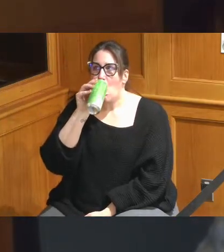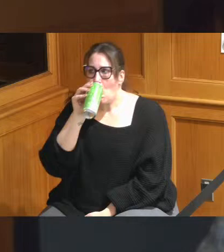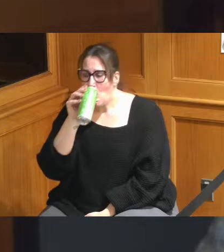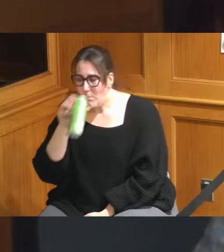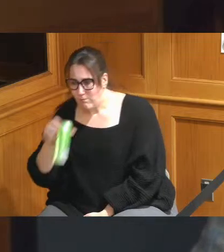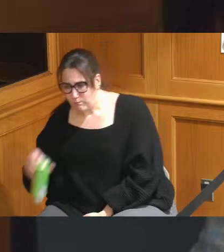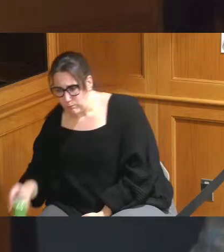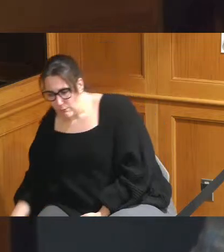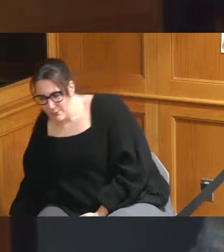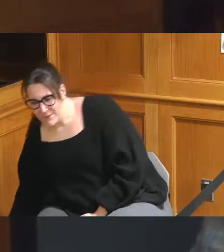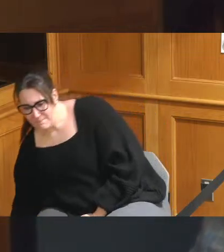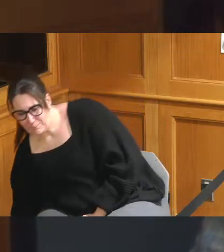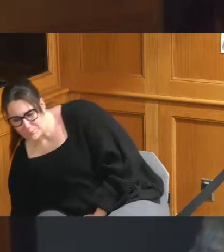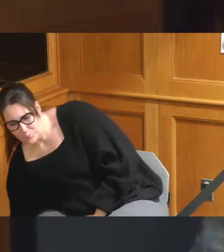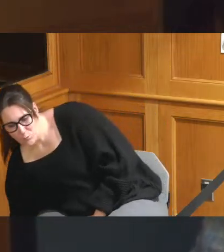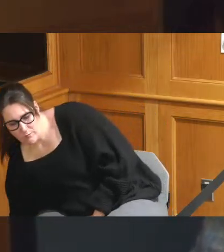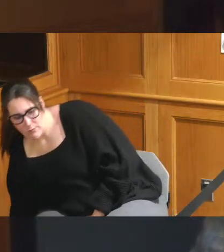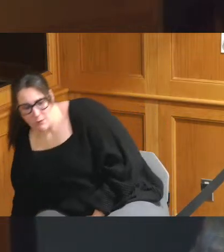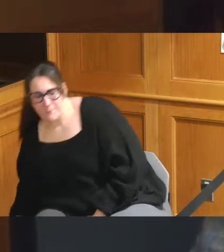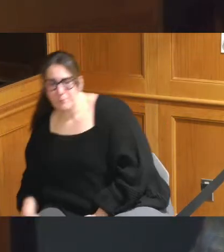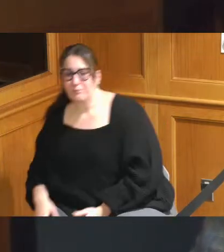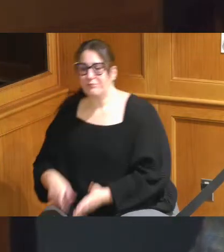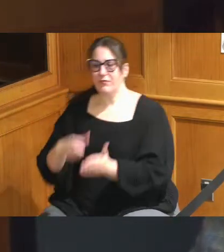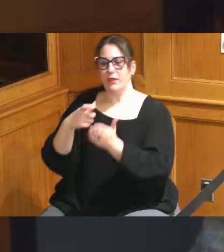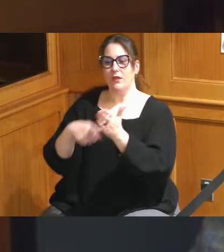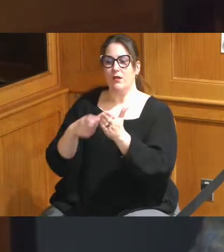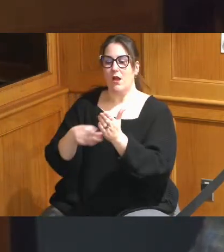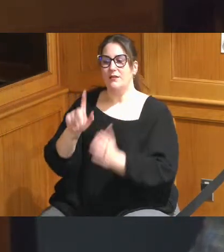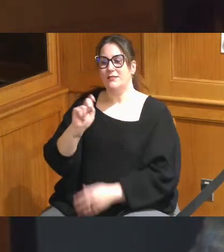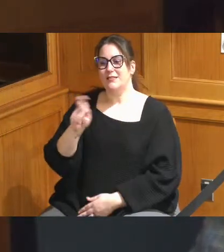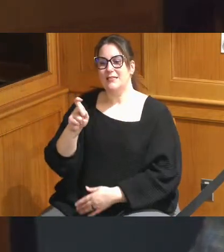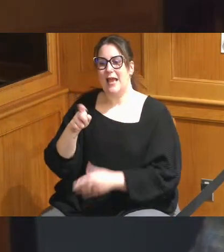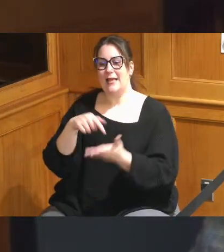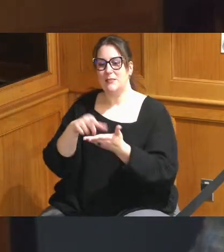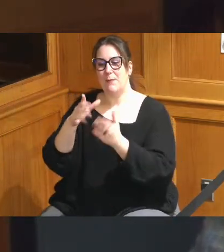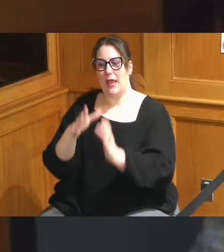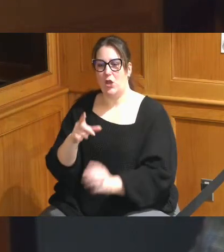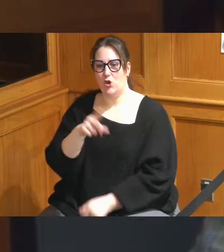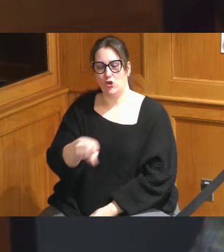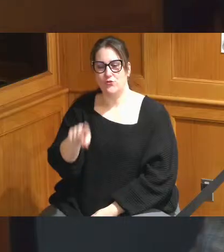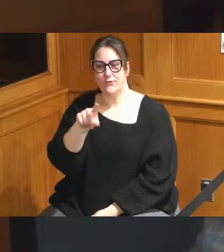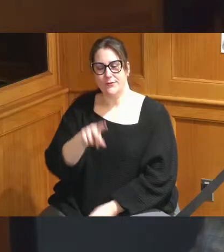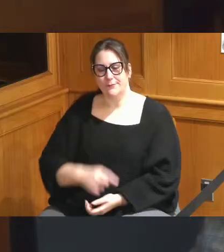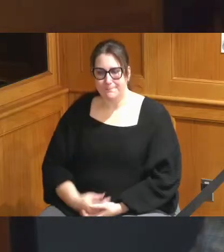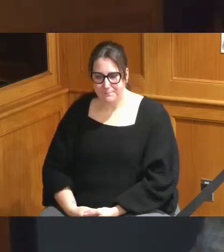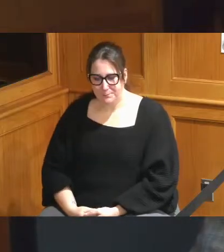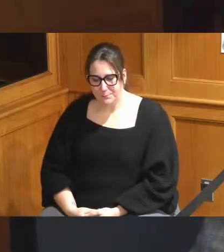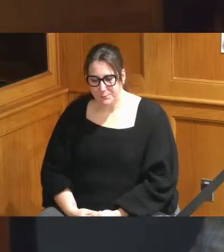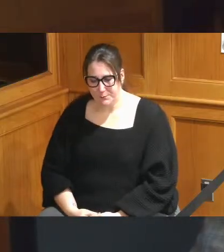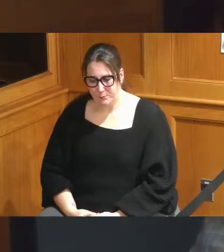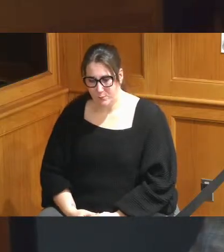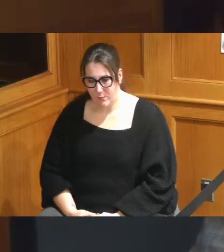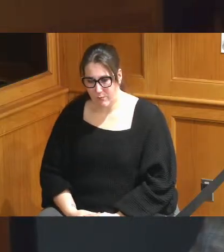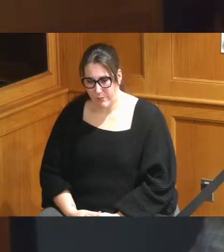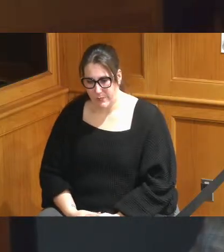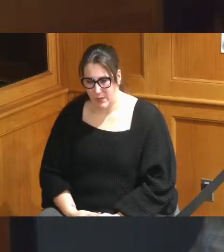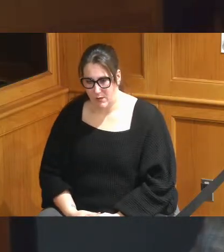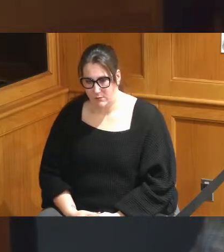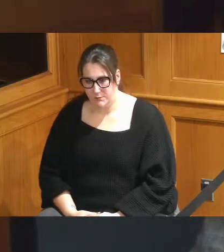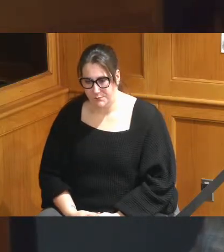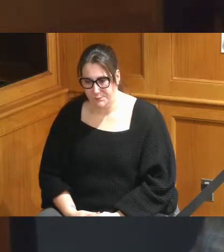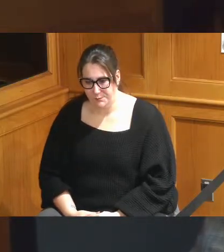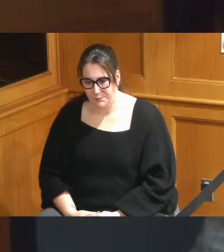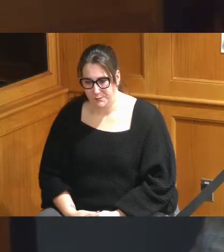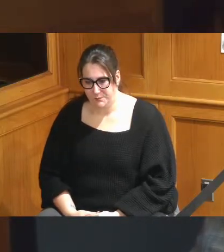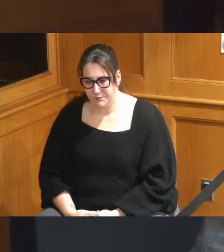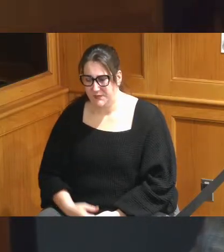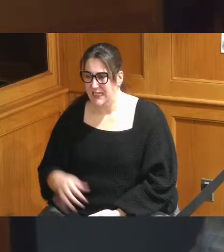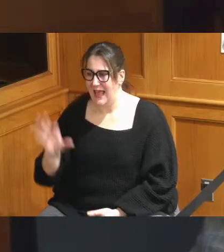a cost to the taxpayers. So in here it needs to show that 9,000 guaranteed spaces are not affected